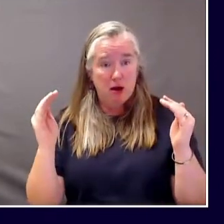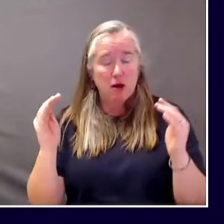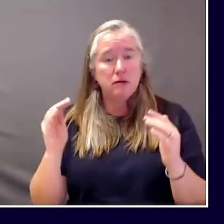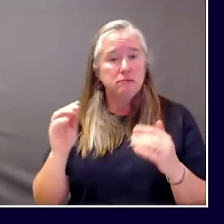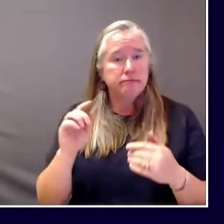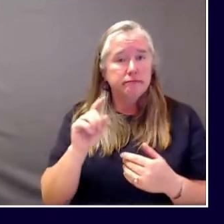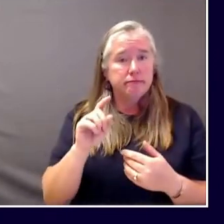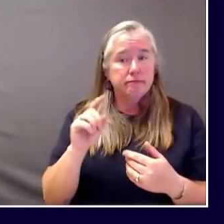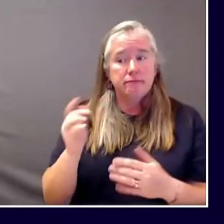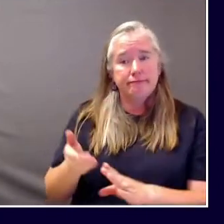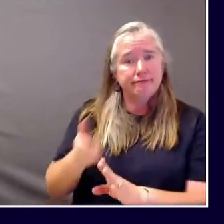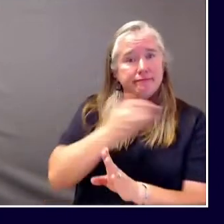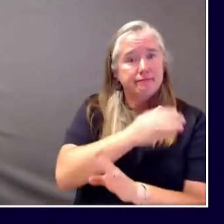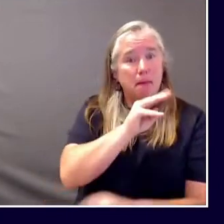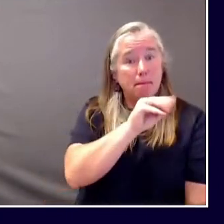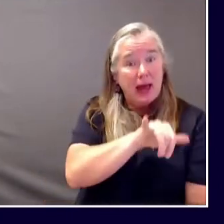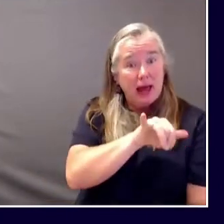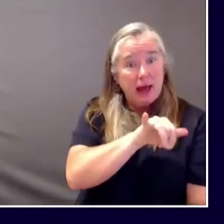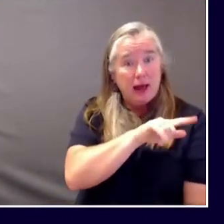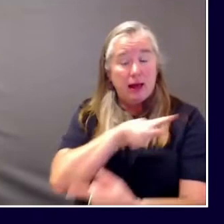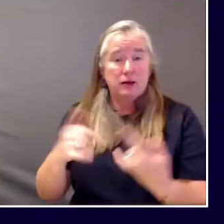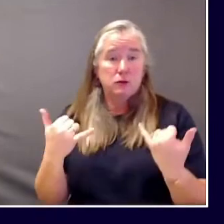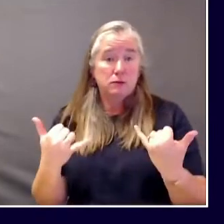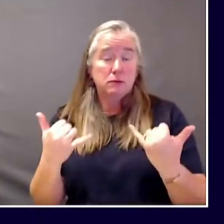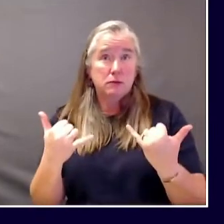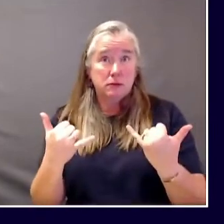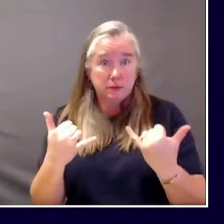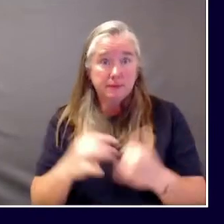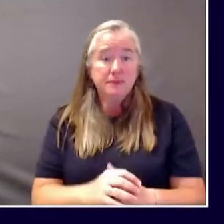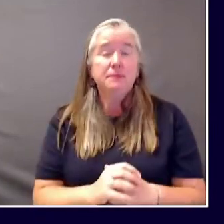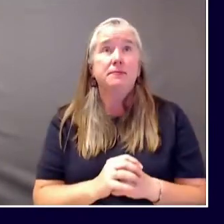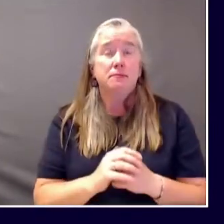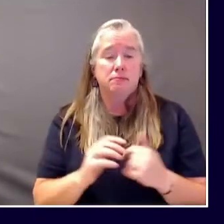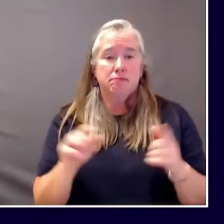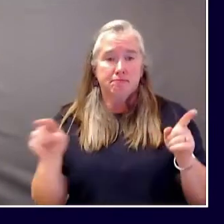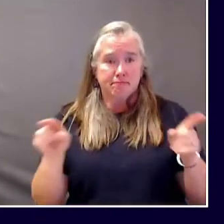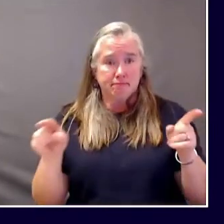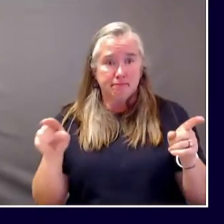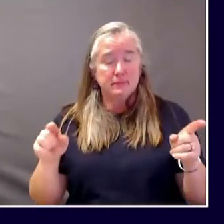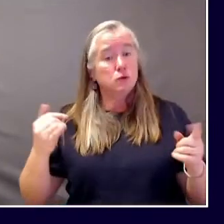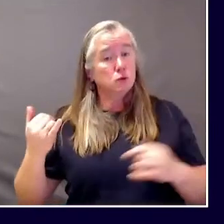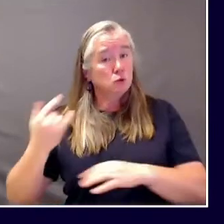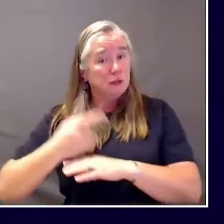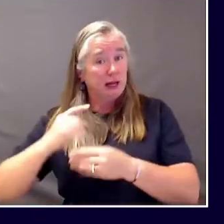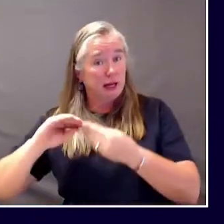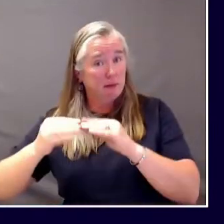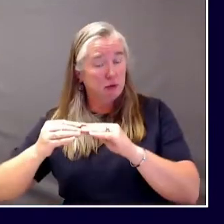saw in may of this year